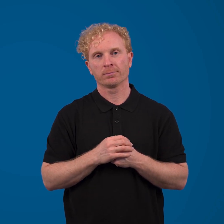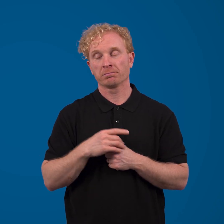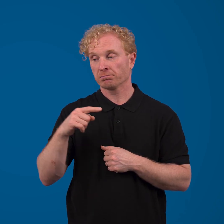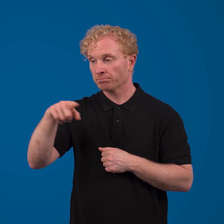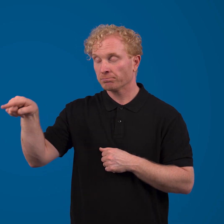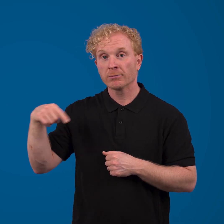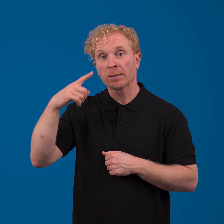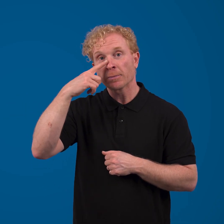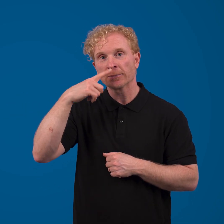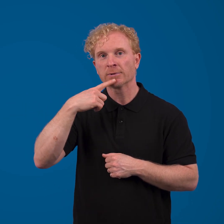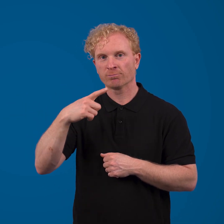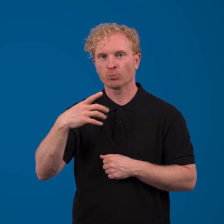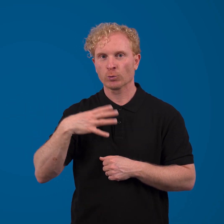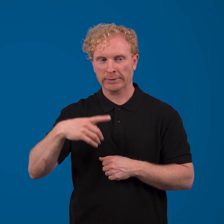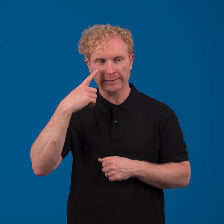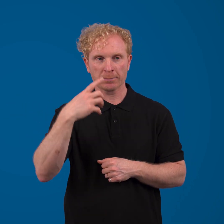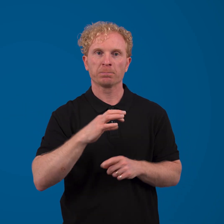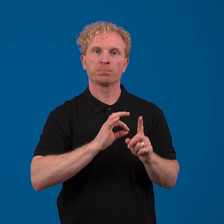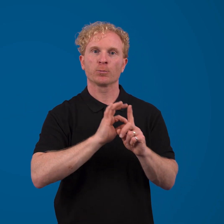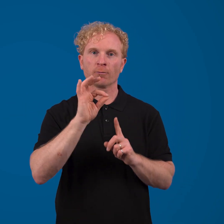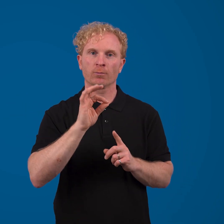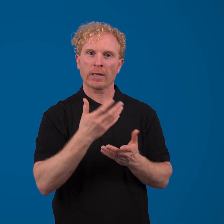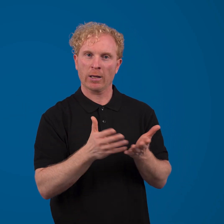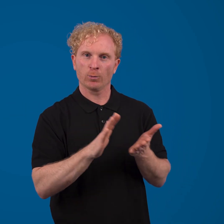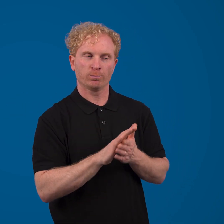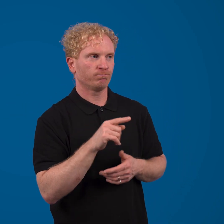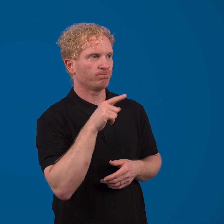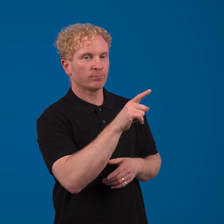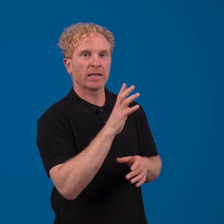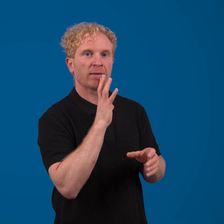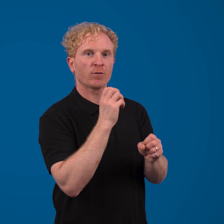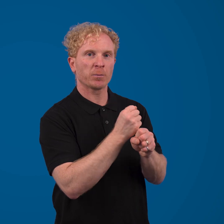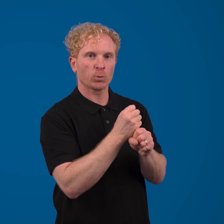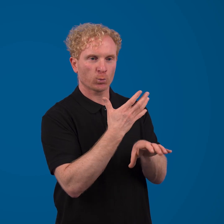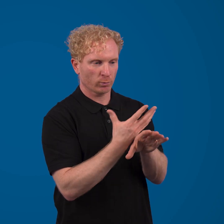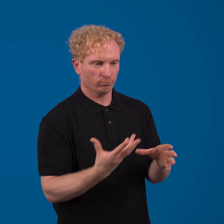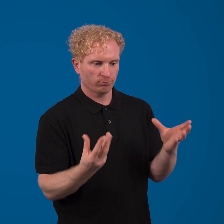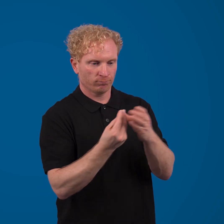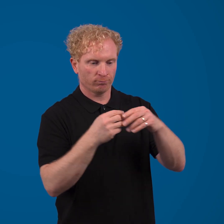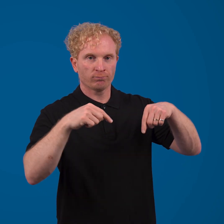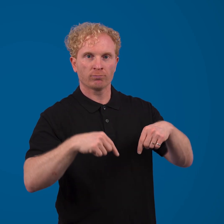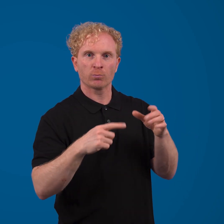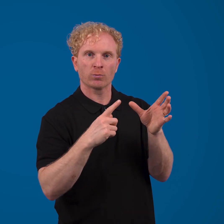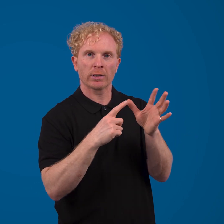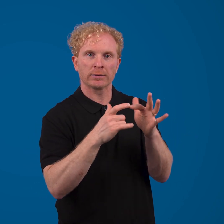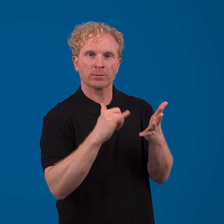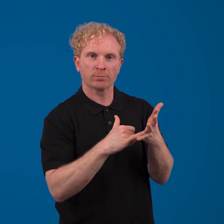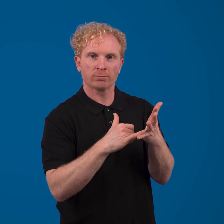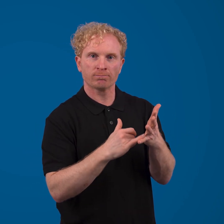People said they want to see improvements in how governments work together on ADS,